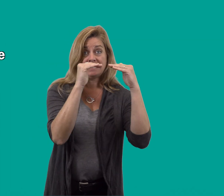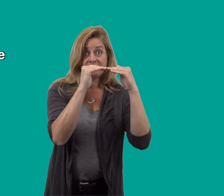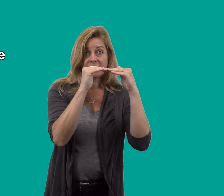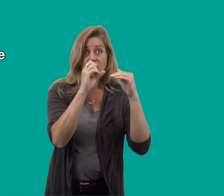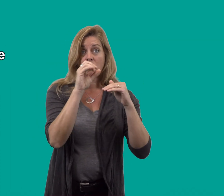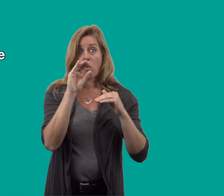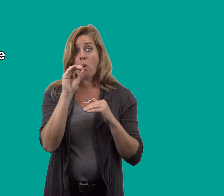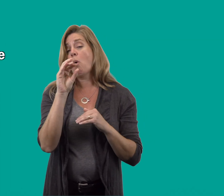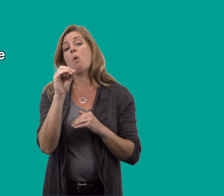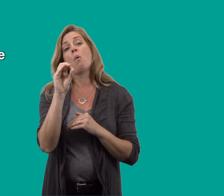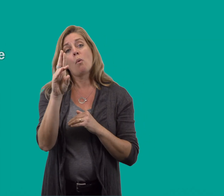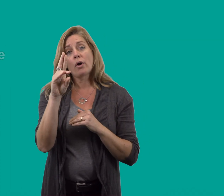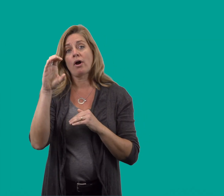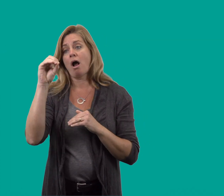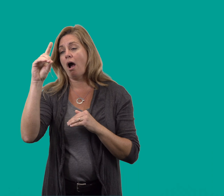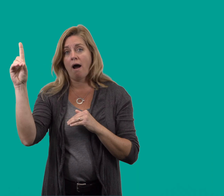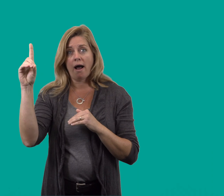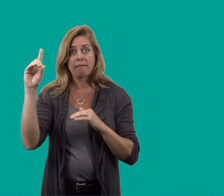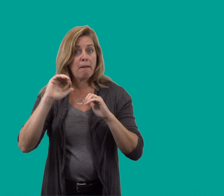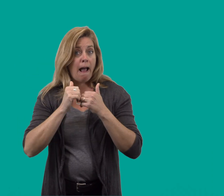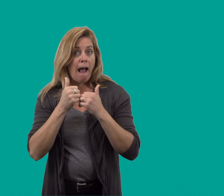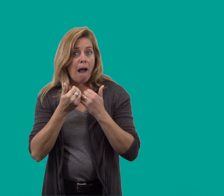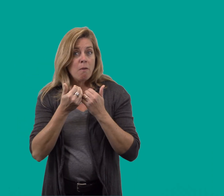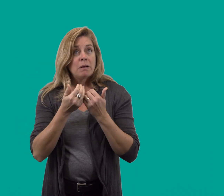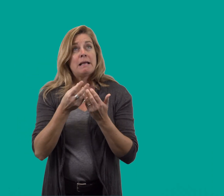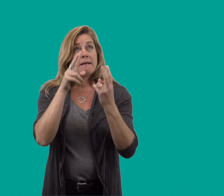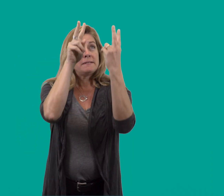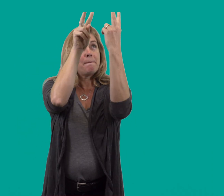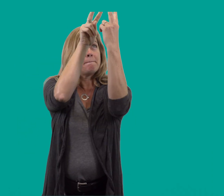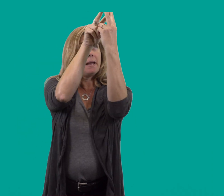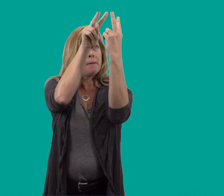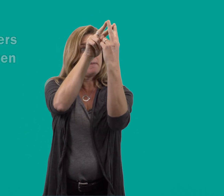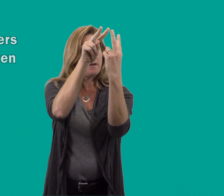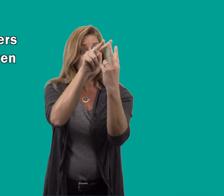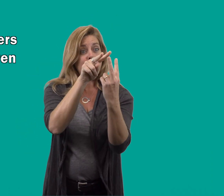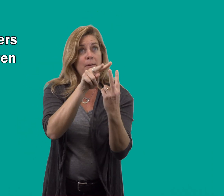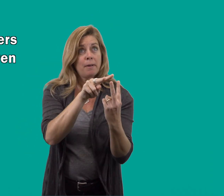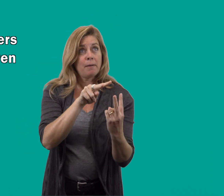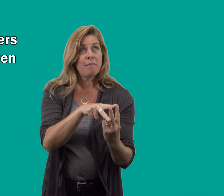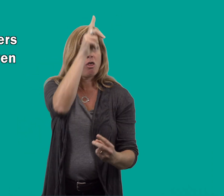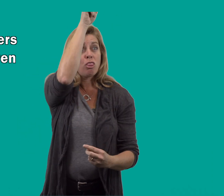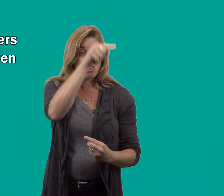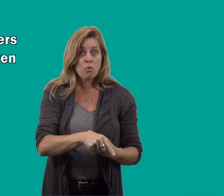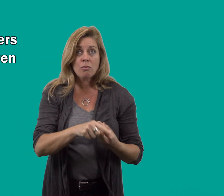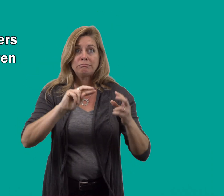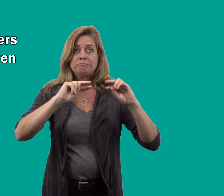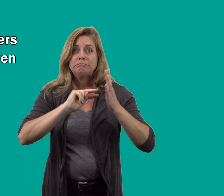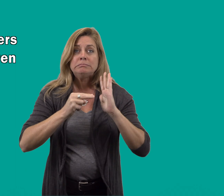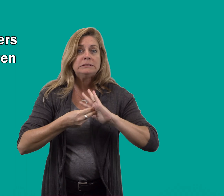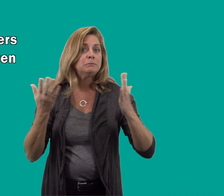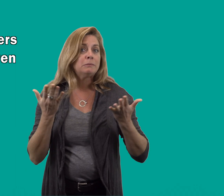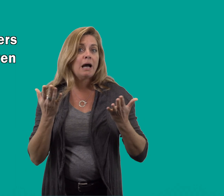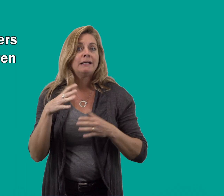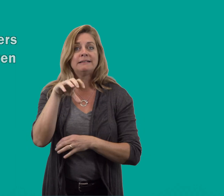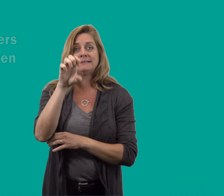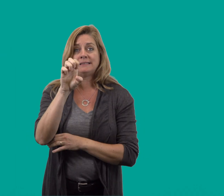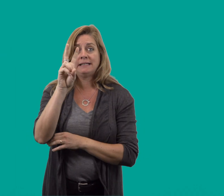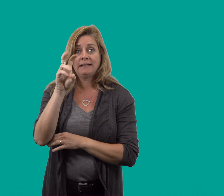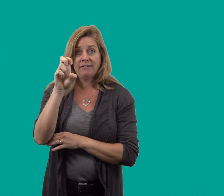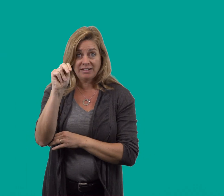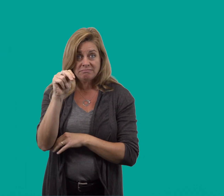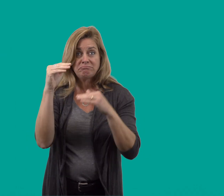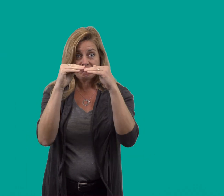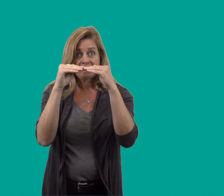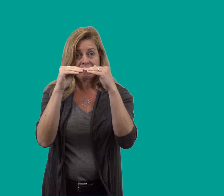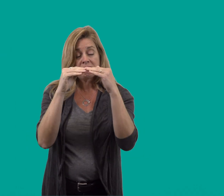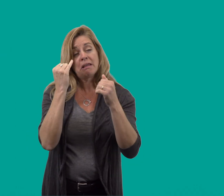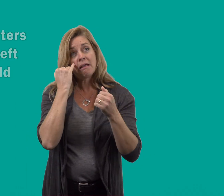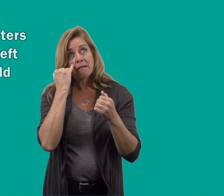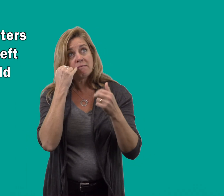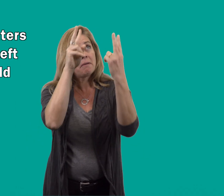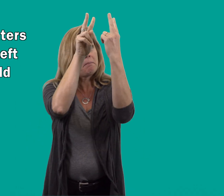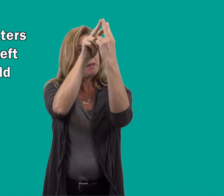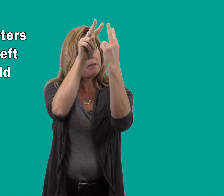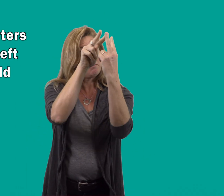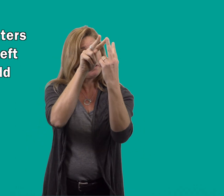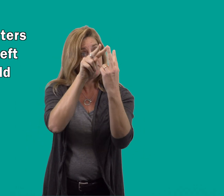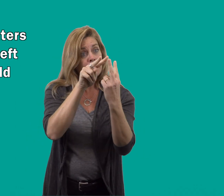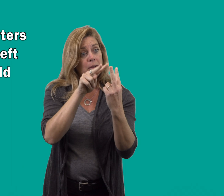or odd. If the numbers pair all the way through, it is even. If they pair with one